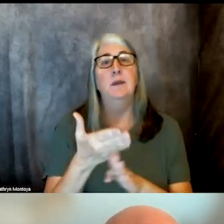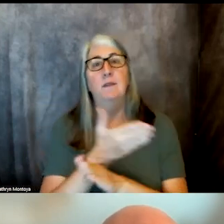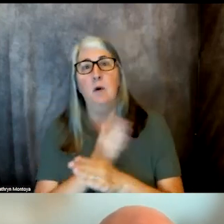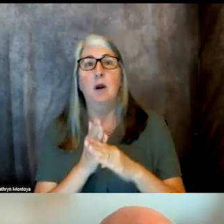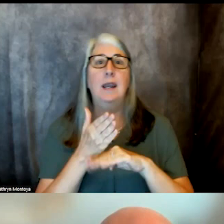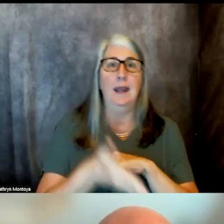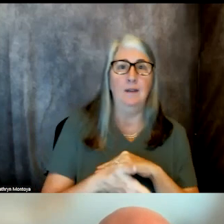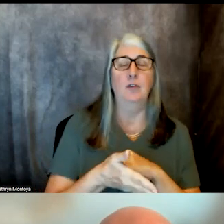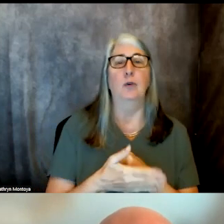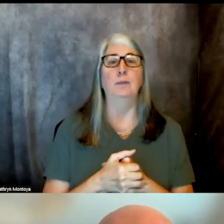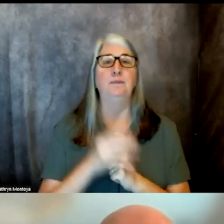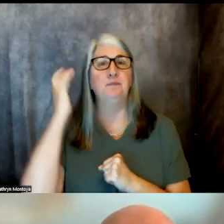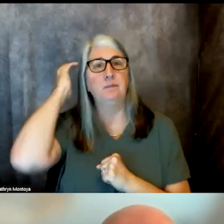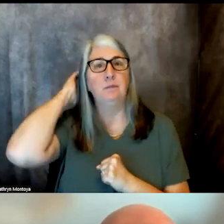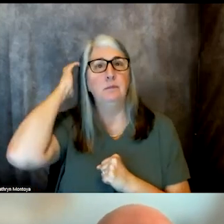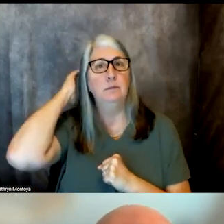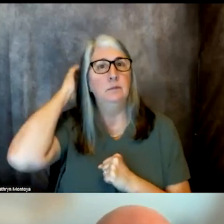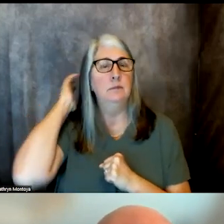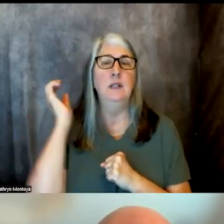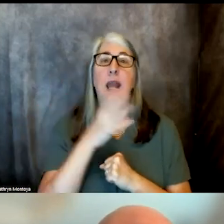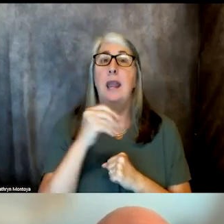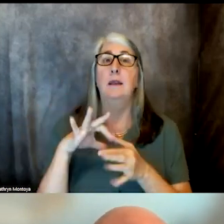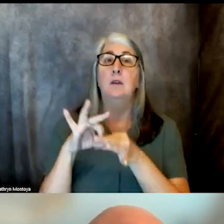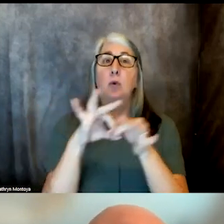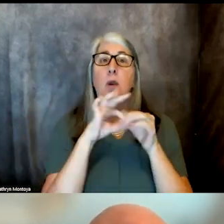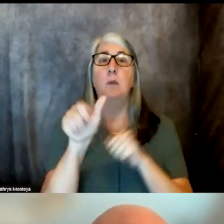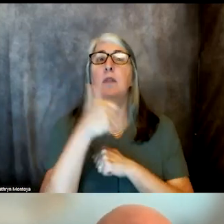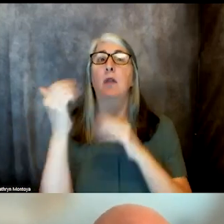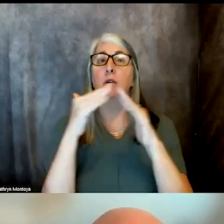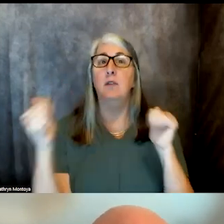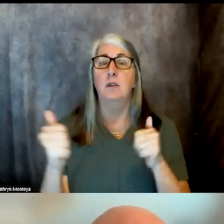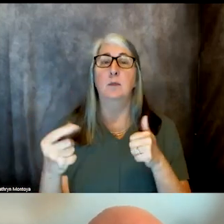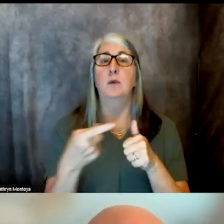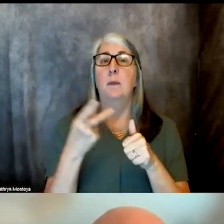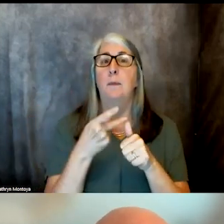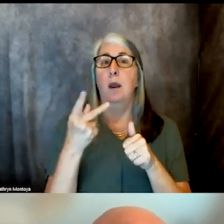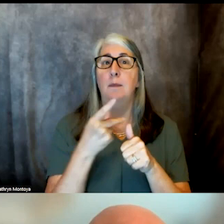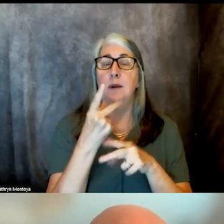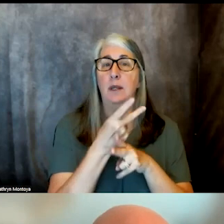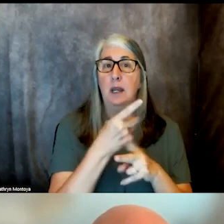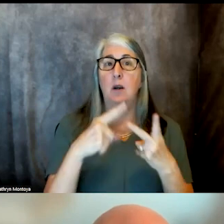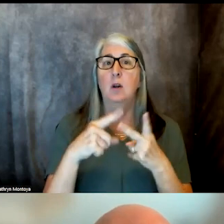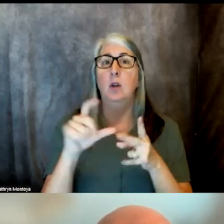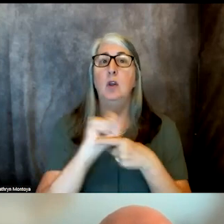THIS IS ALSO PRIMARY CARE, SOCIAL SERVICES AND PEER SUPPORT.